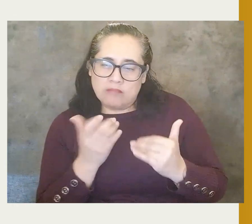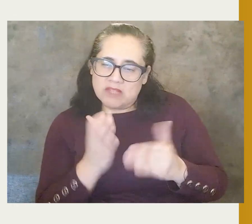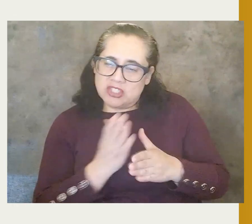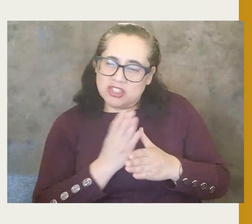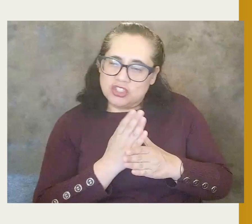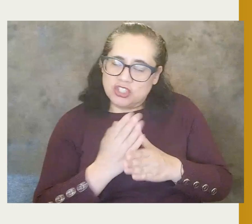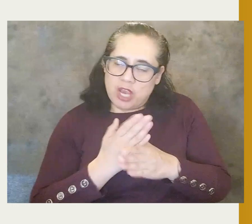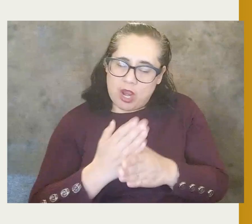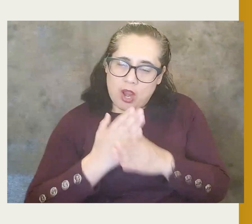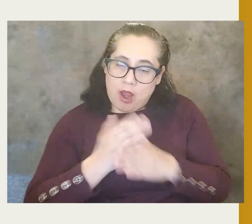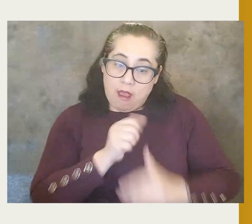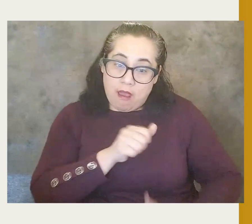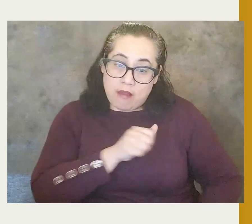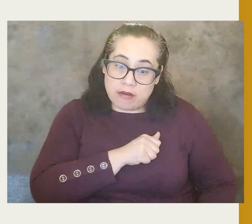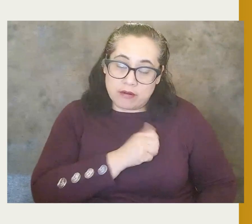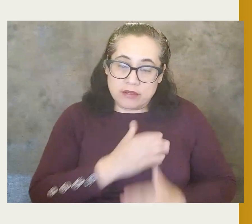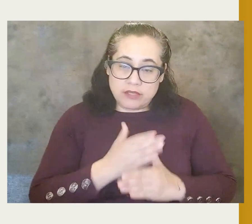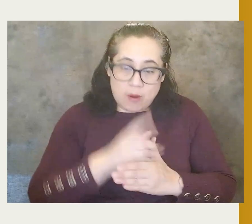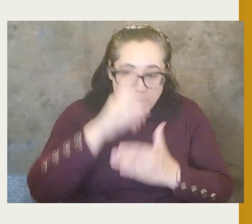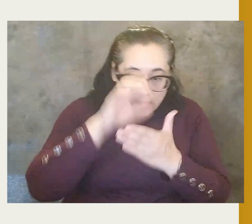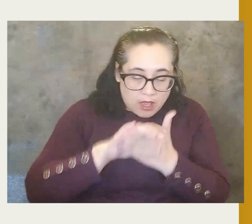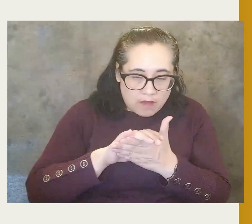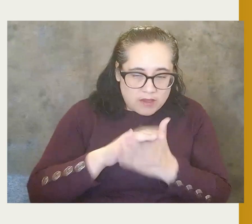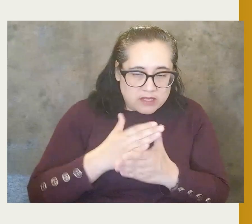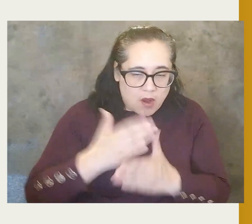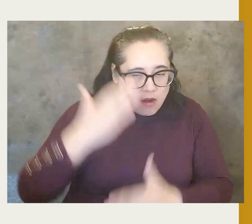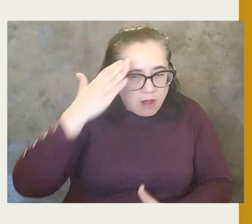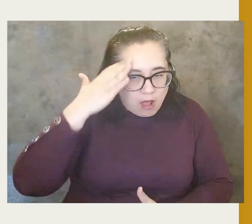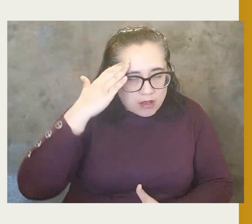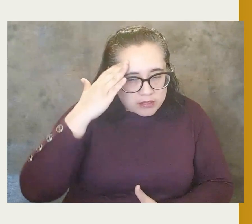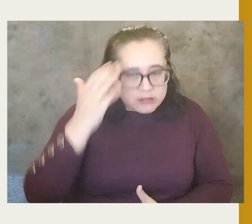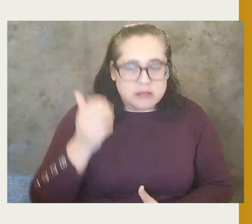beliefs, and knowledge between the ... speaker and the receiver.